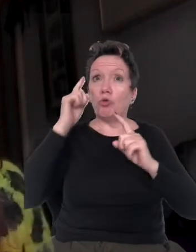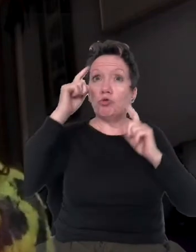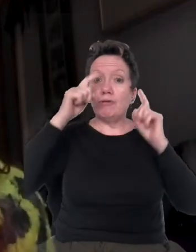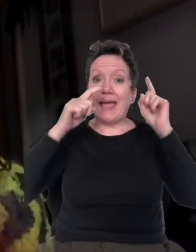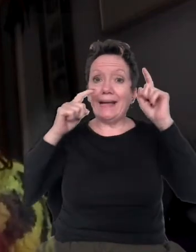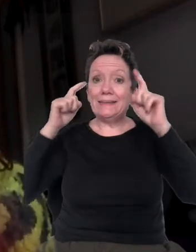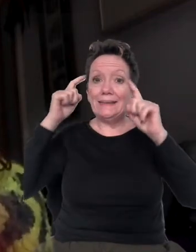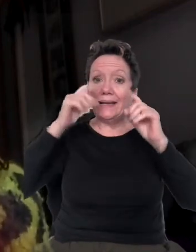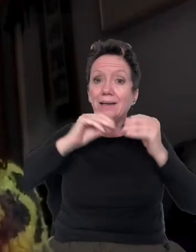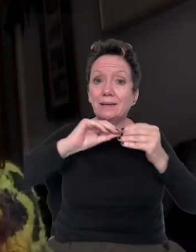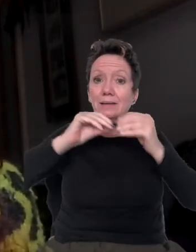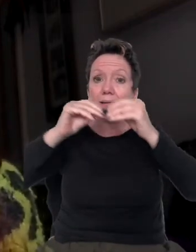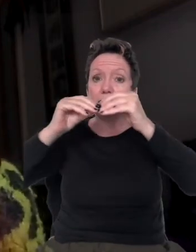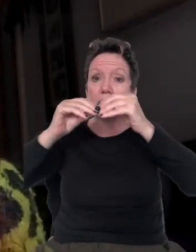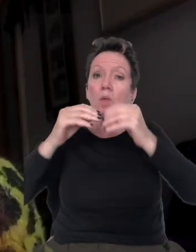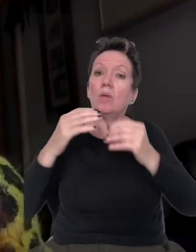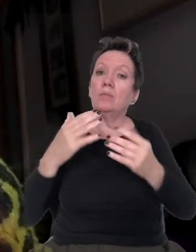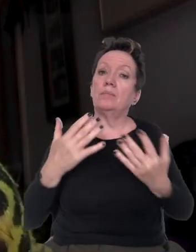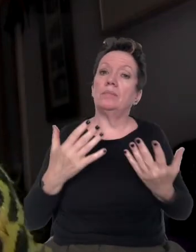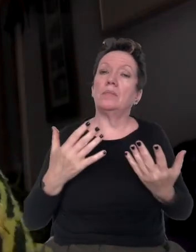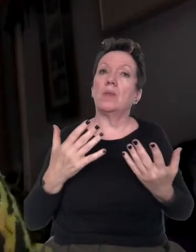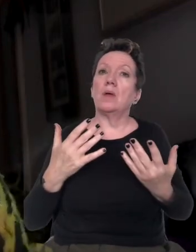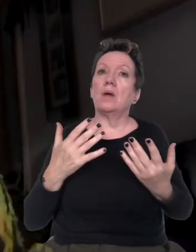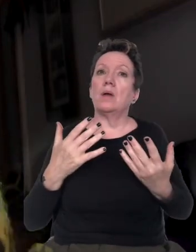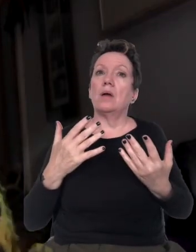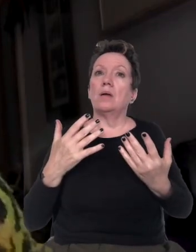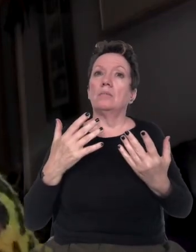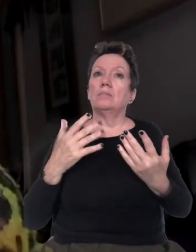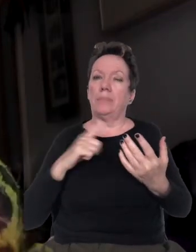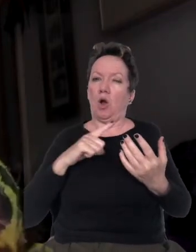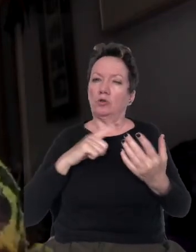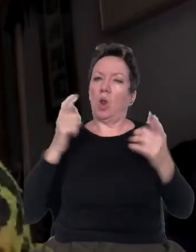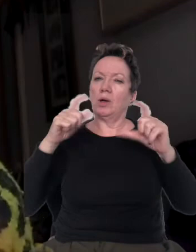And then we had a bit of a discussion about some resources that are out there.